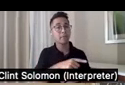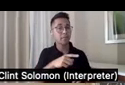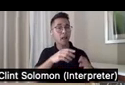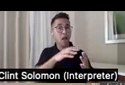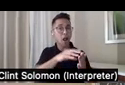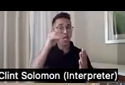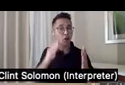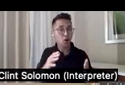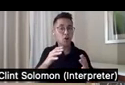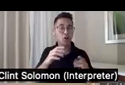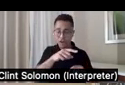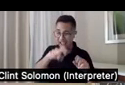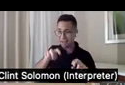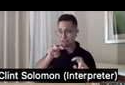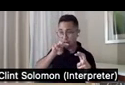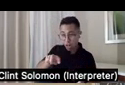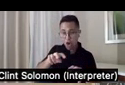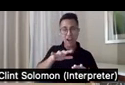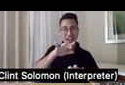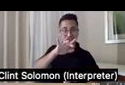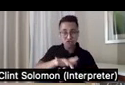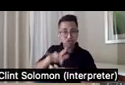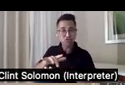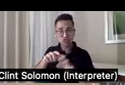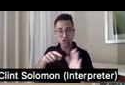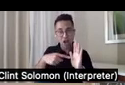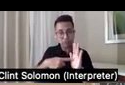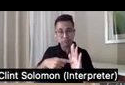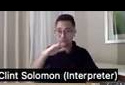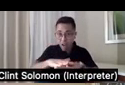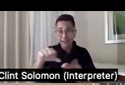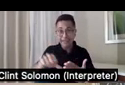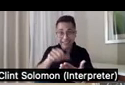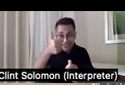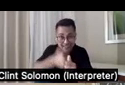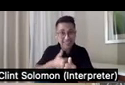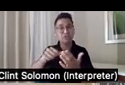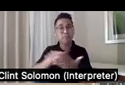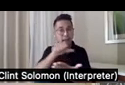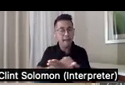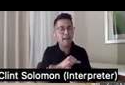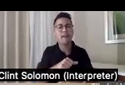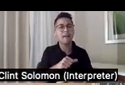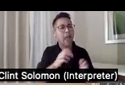representations on each page and we want to give them time to cognitively process it to